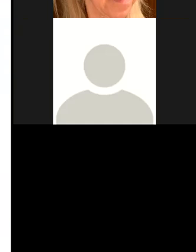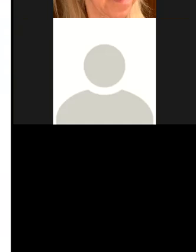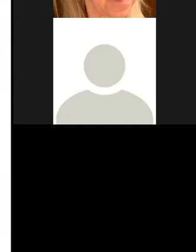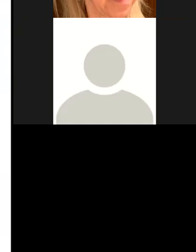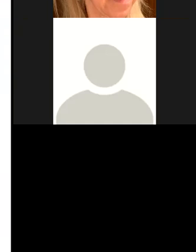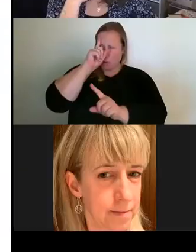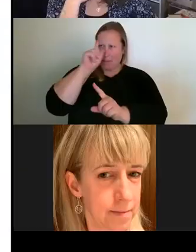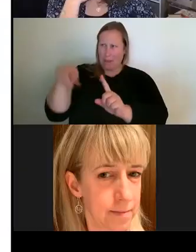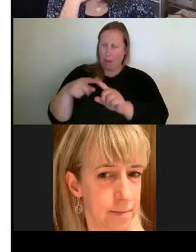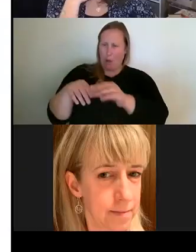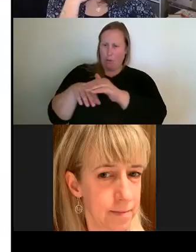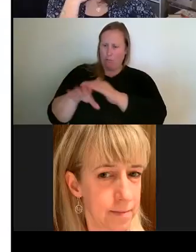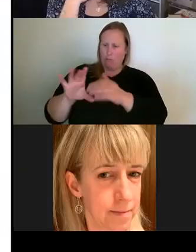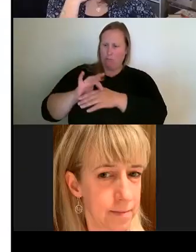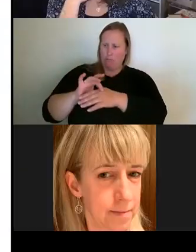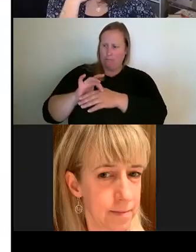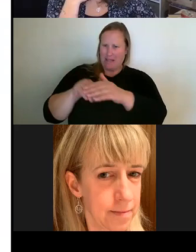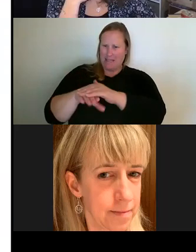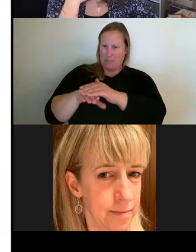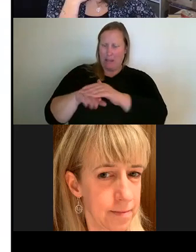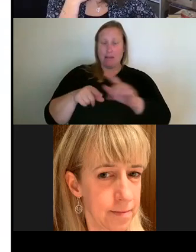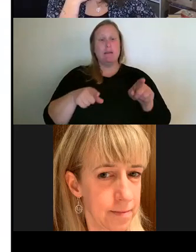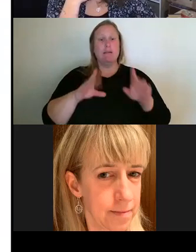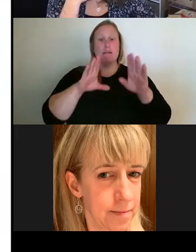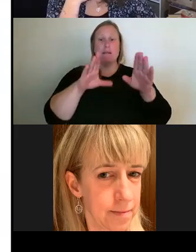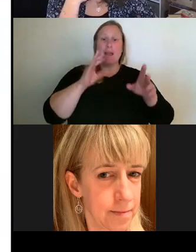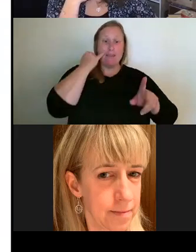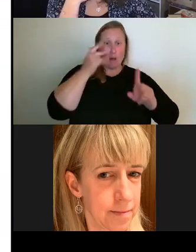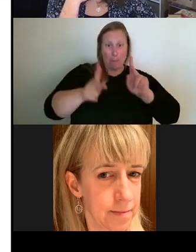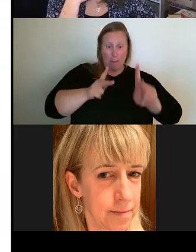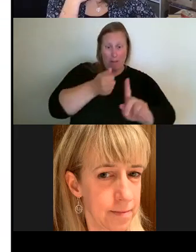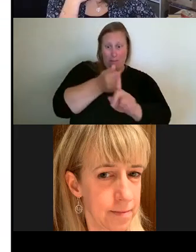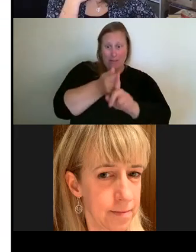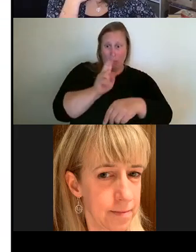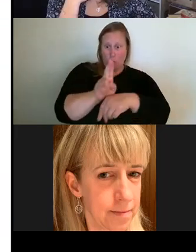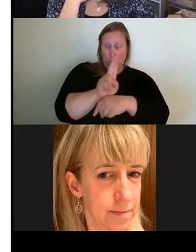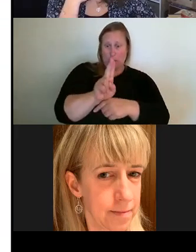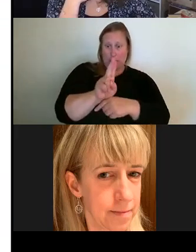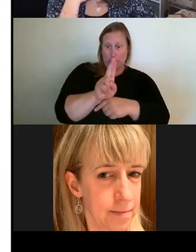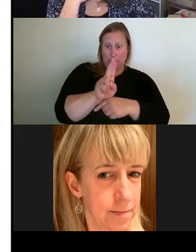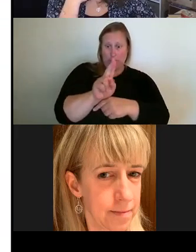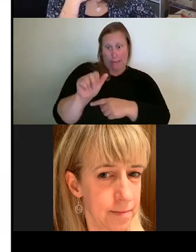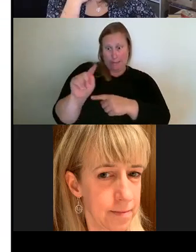If we are the person using the assistive technology, we also have to know what's available and how